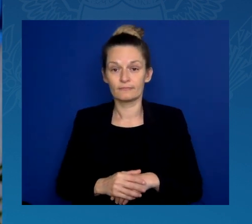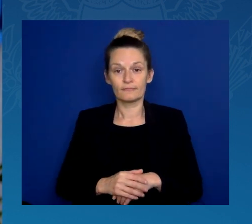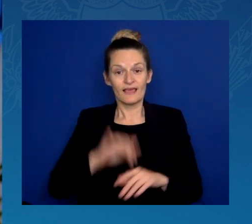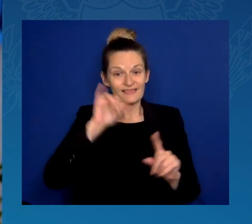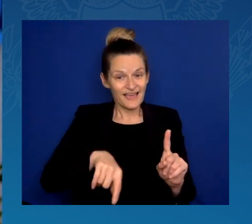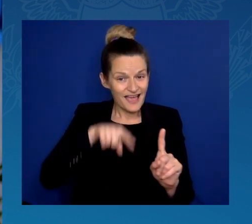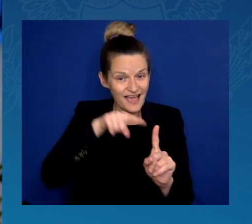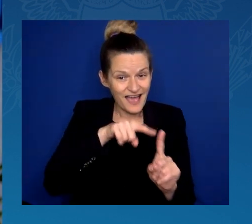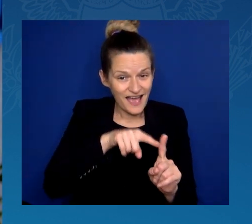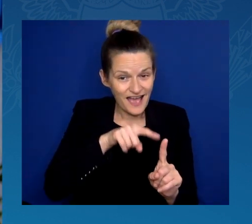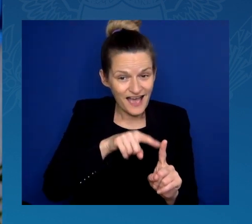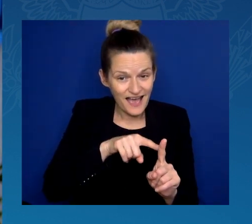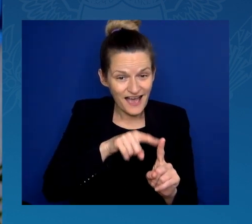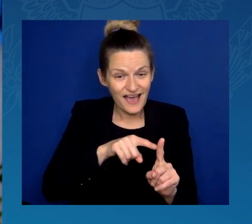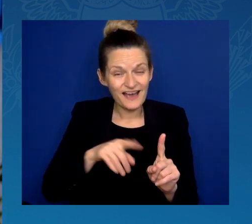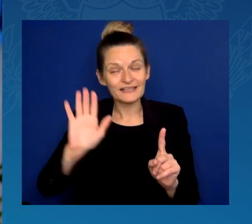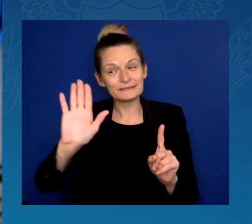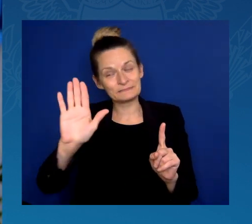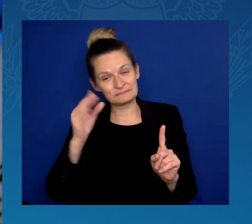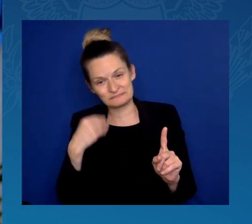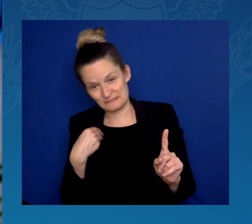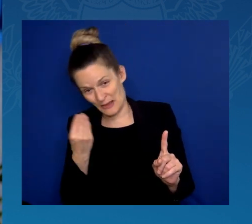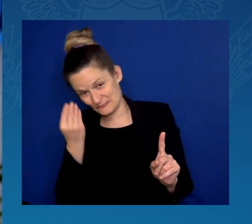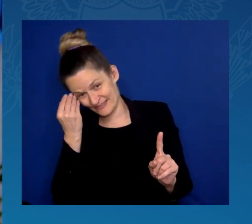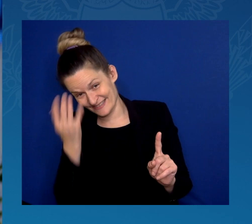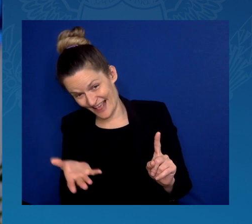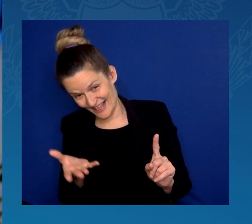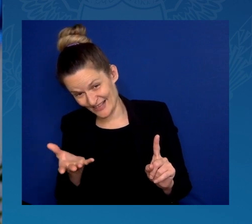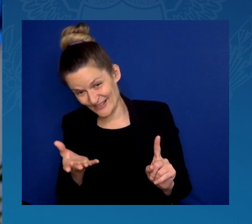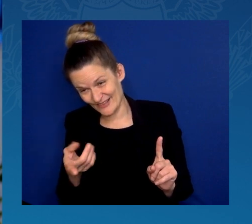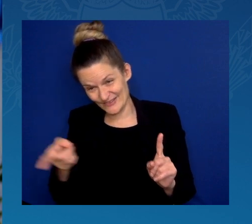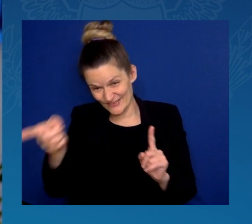and allow Medicare to negotiate the price of prescription drugs.